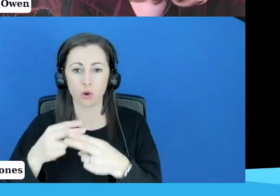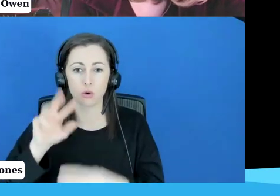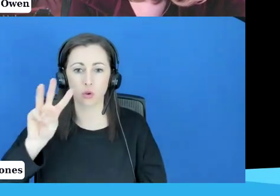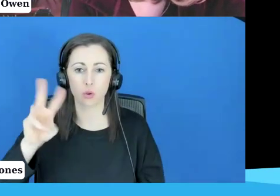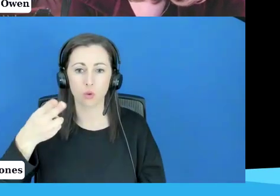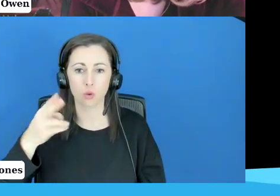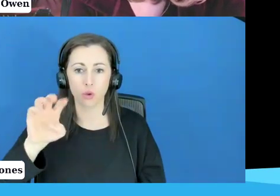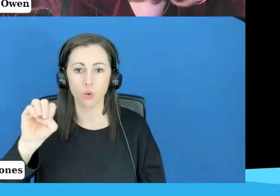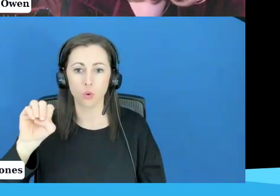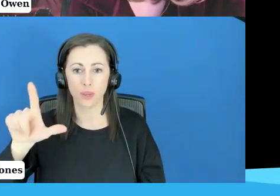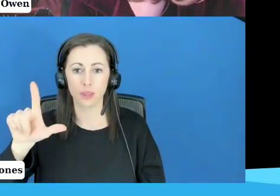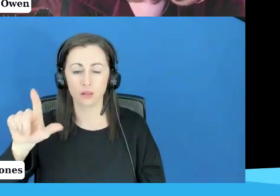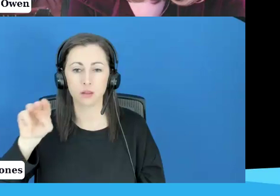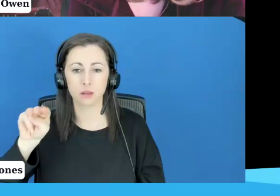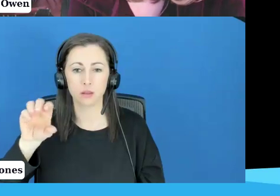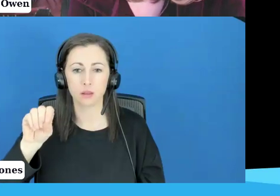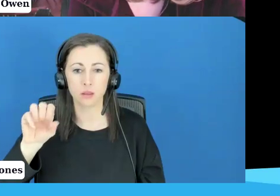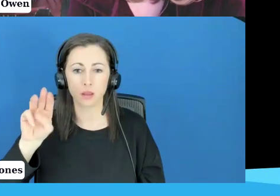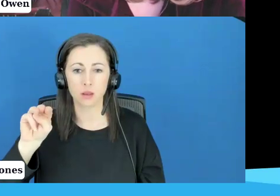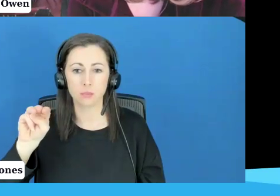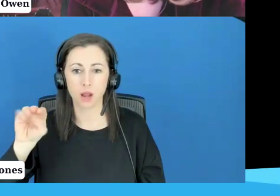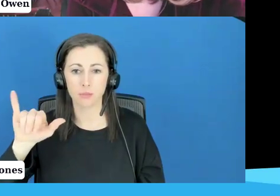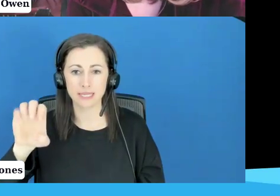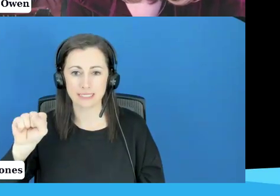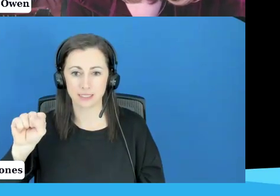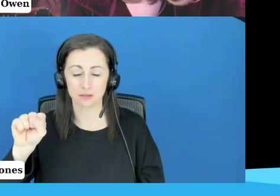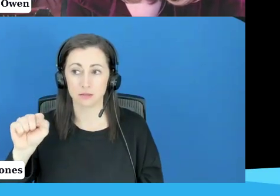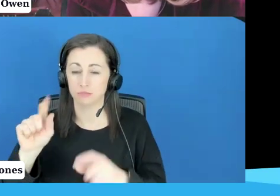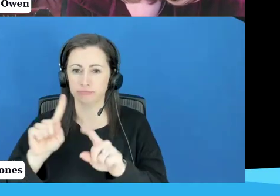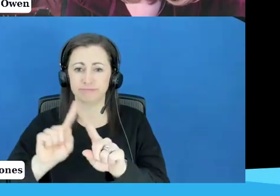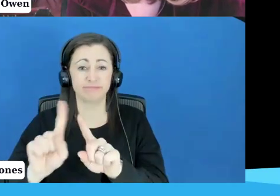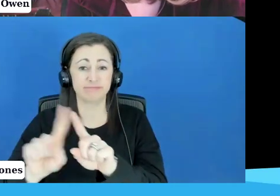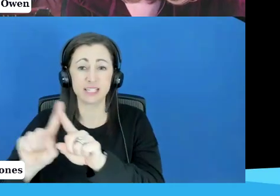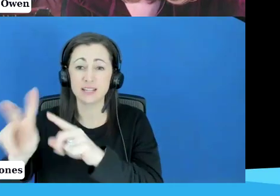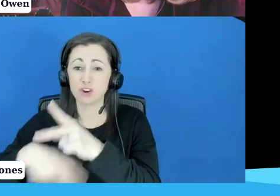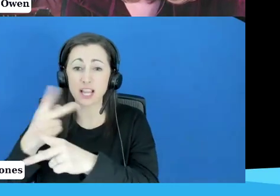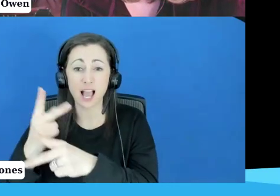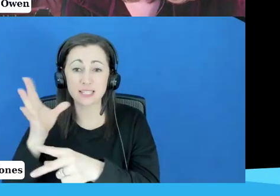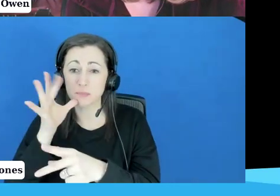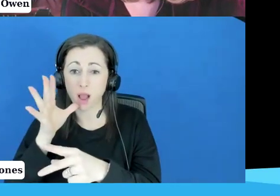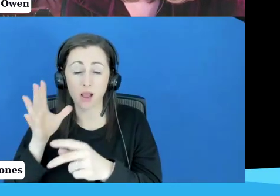There's every sort of mom you can think of with a spinal cord injury.